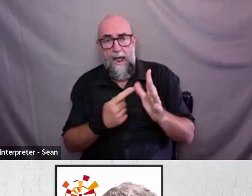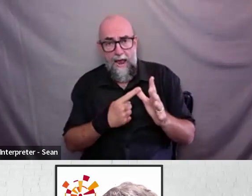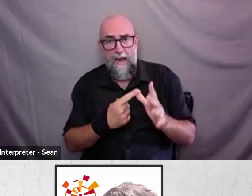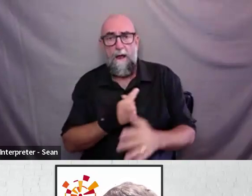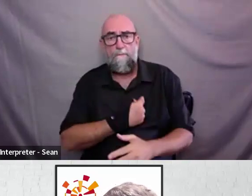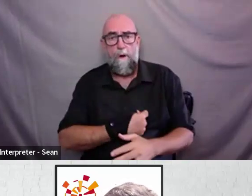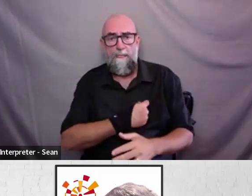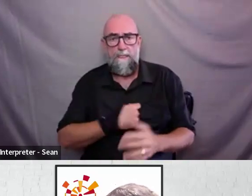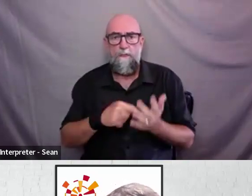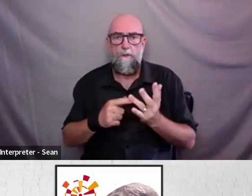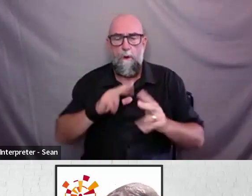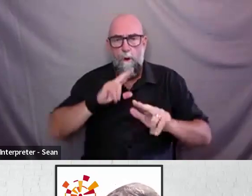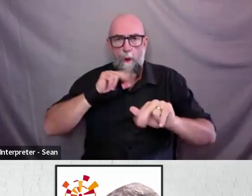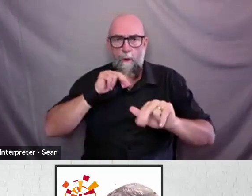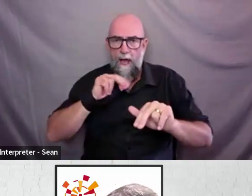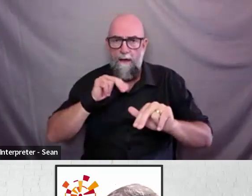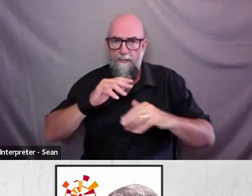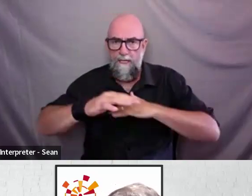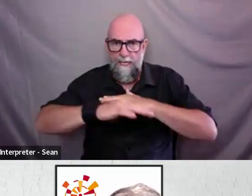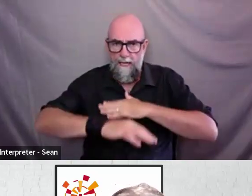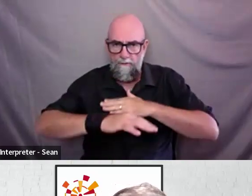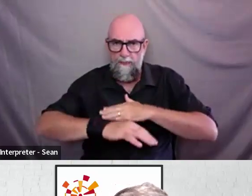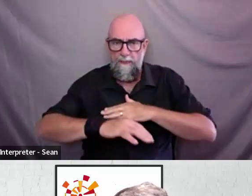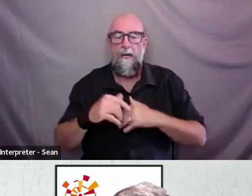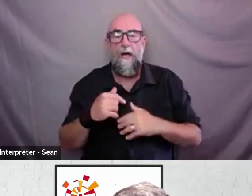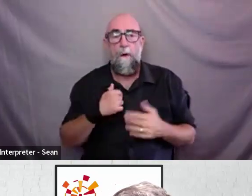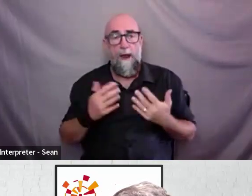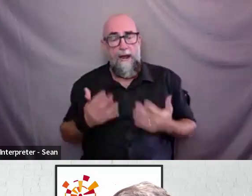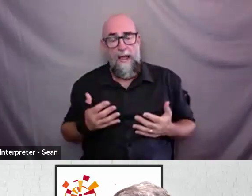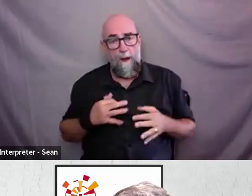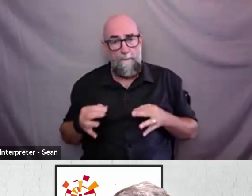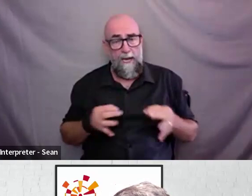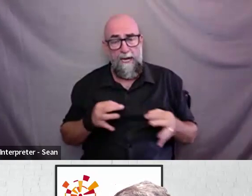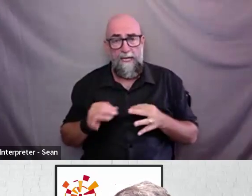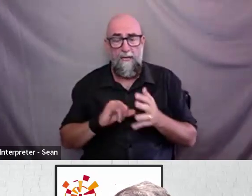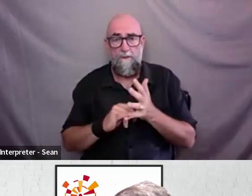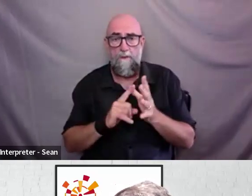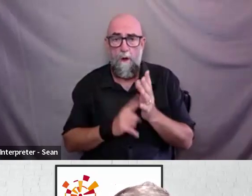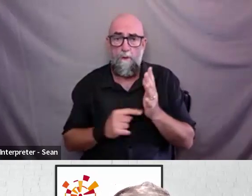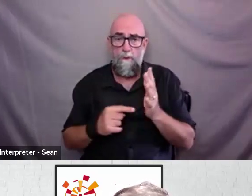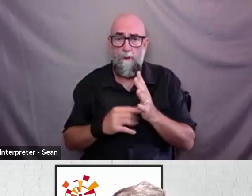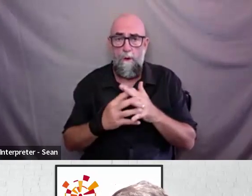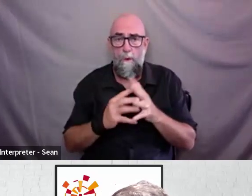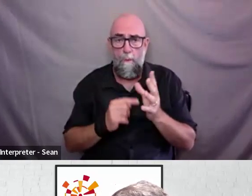Cairns, we were due to a Mac